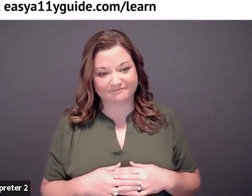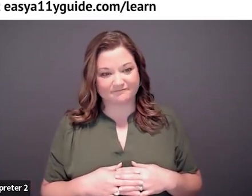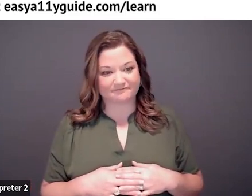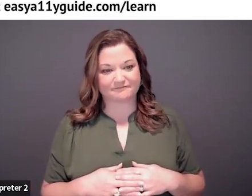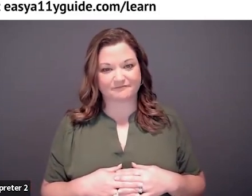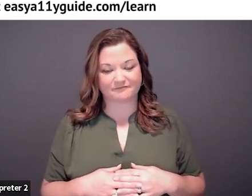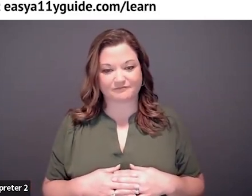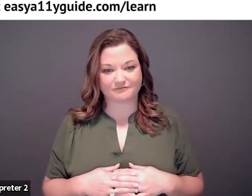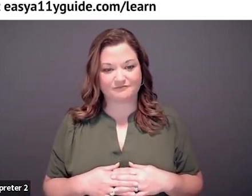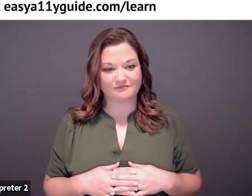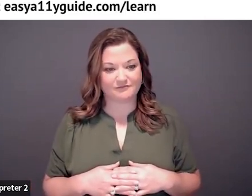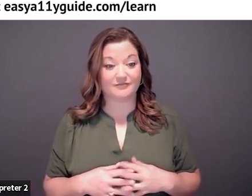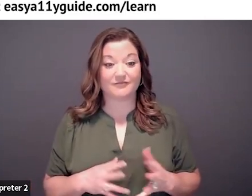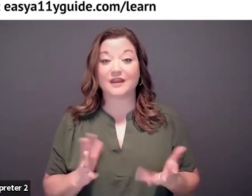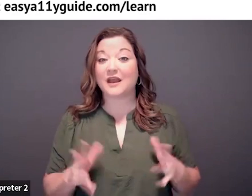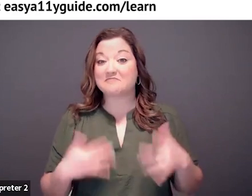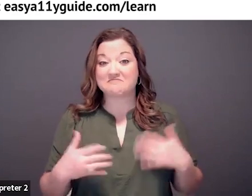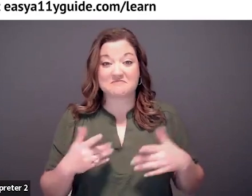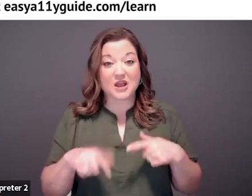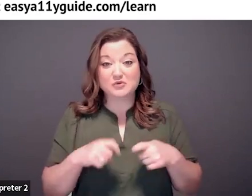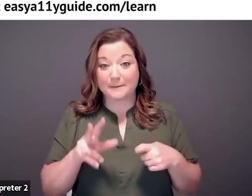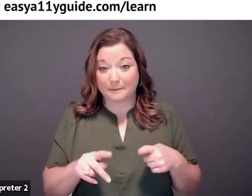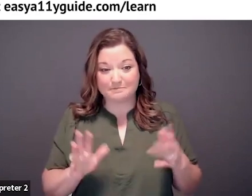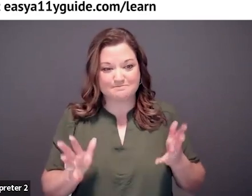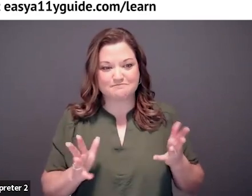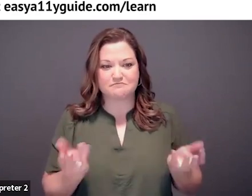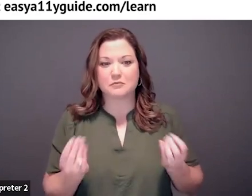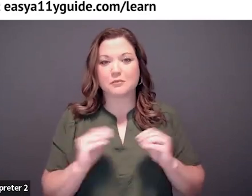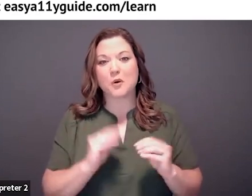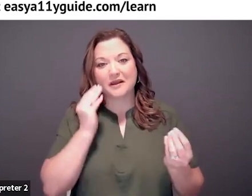To wrap up, some more information about me.